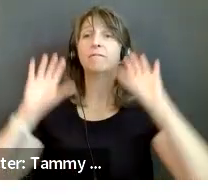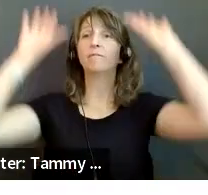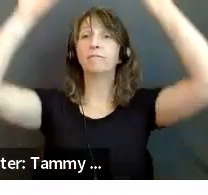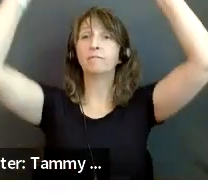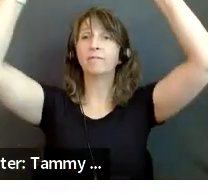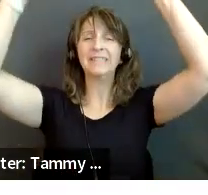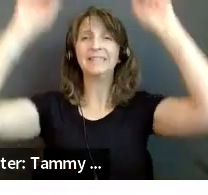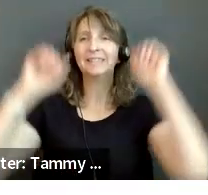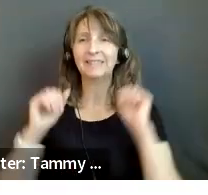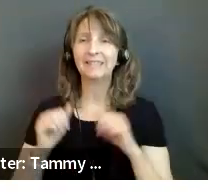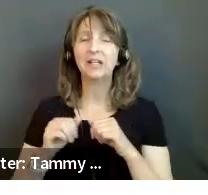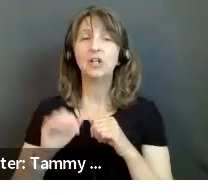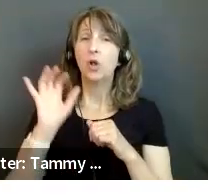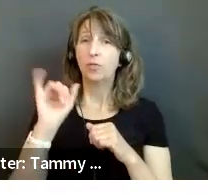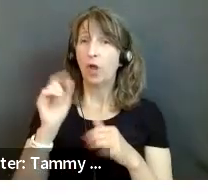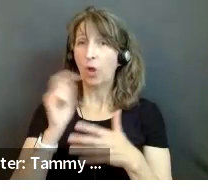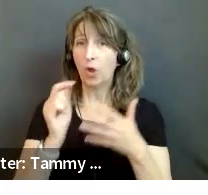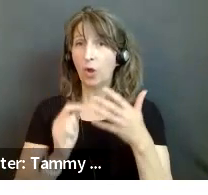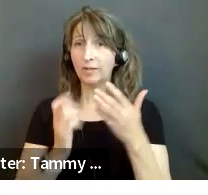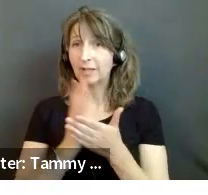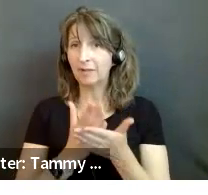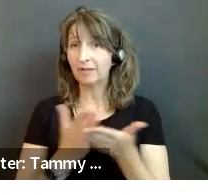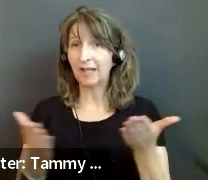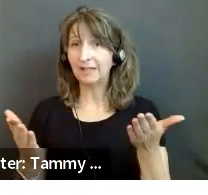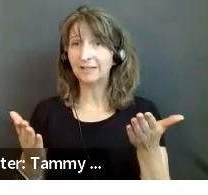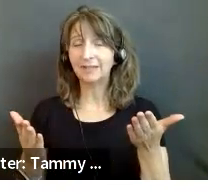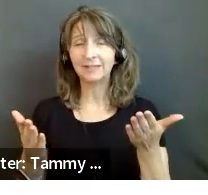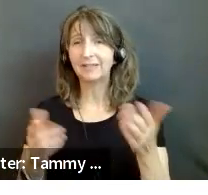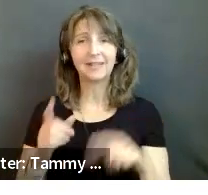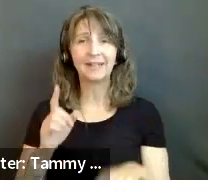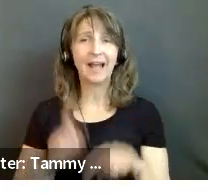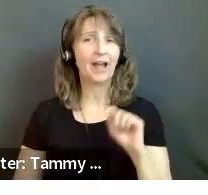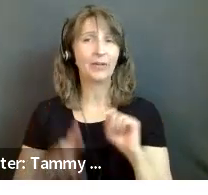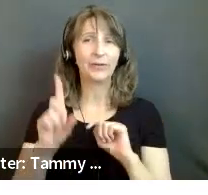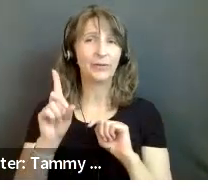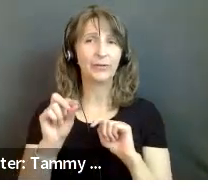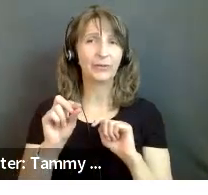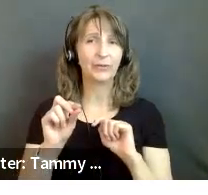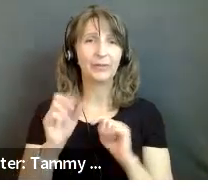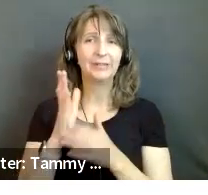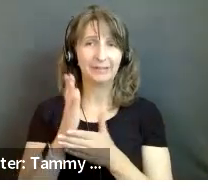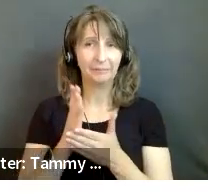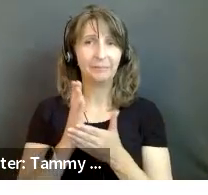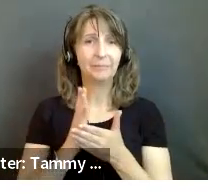So those are some things that they really aren't. Able to do.